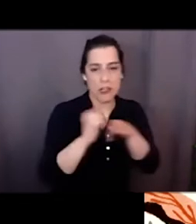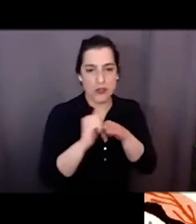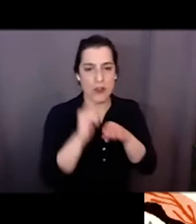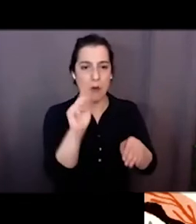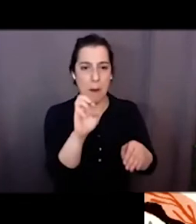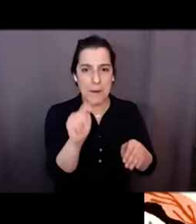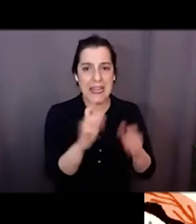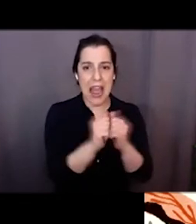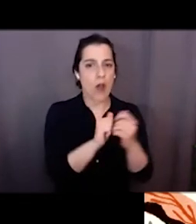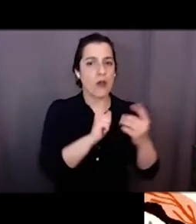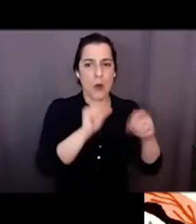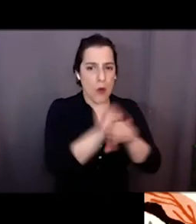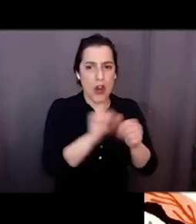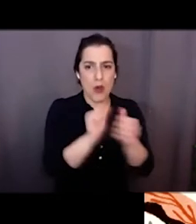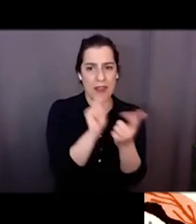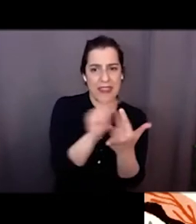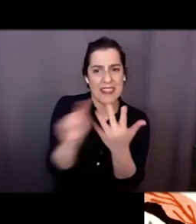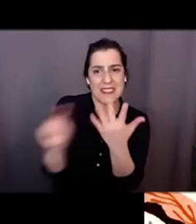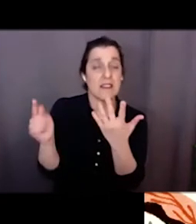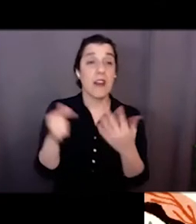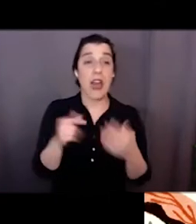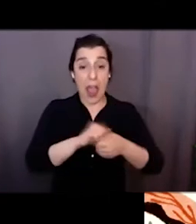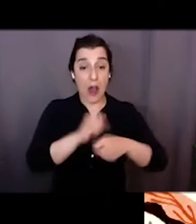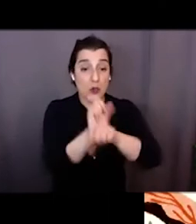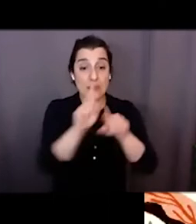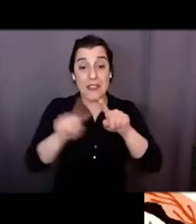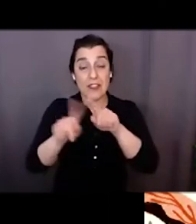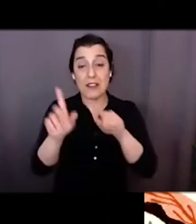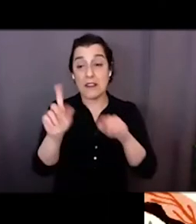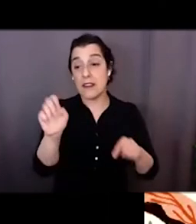training on how to use collaborative platforms like teams and Google docs and